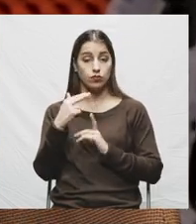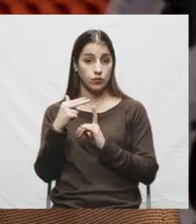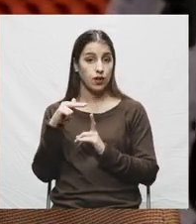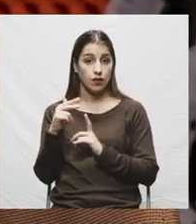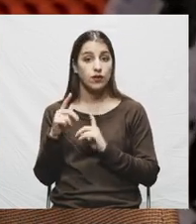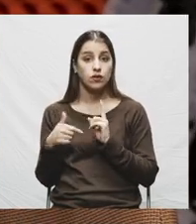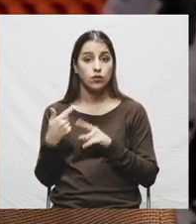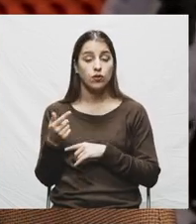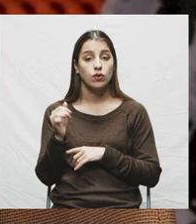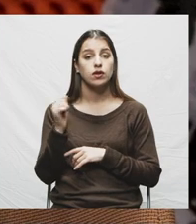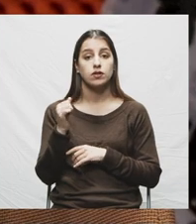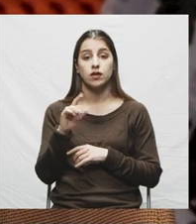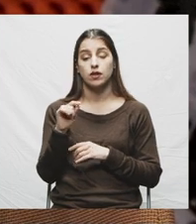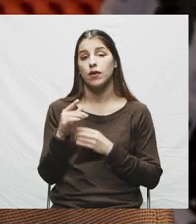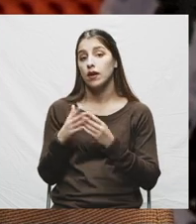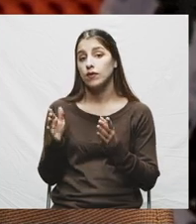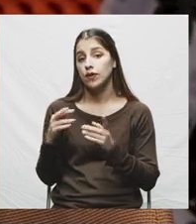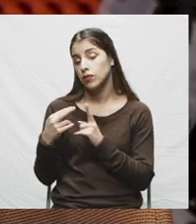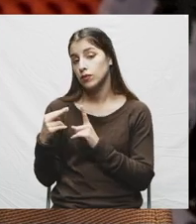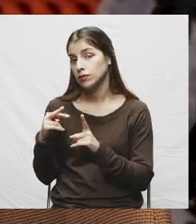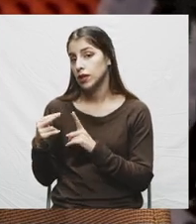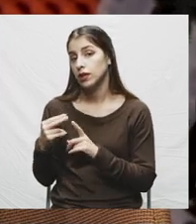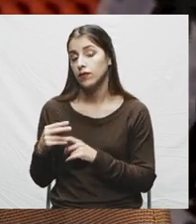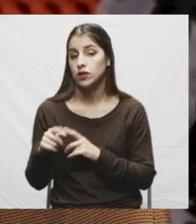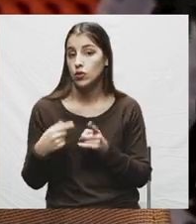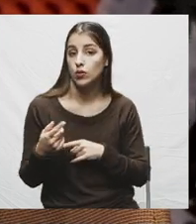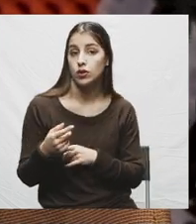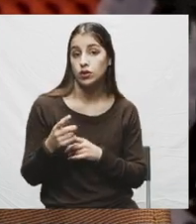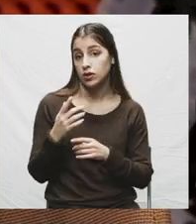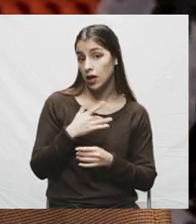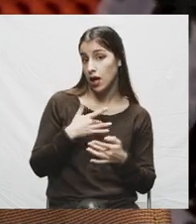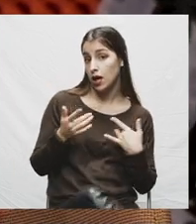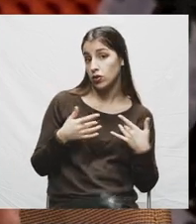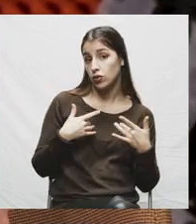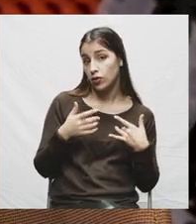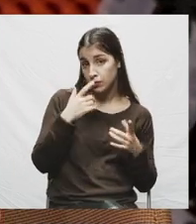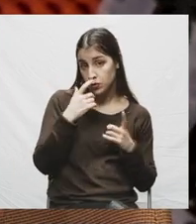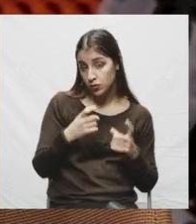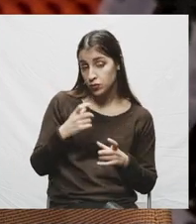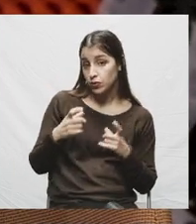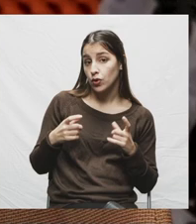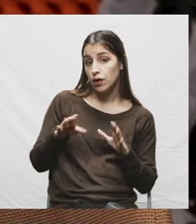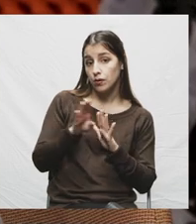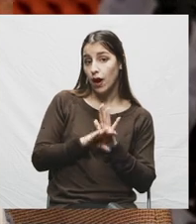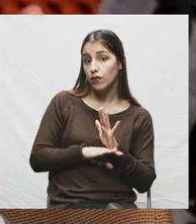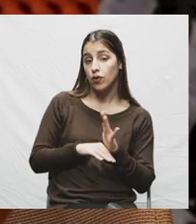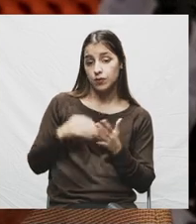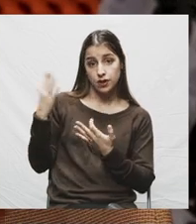other perspectives and it also opened other perspectives I believe, to other Theaters, to people programming and presenting.